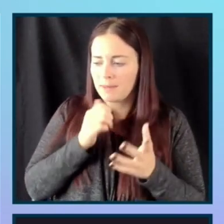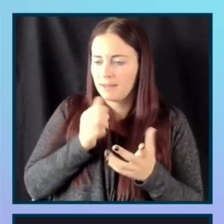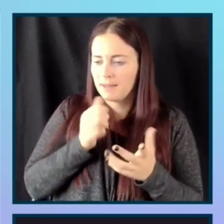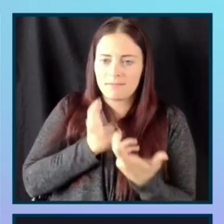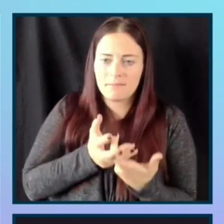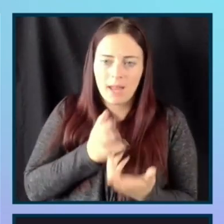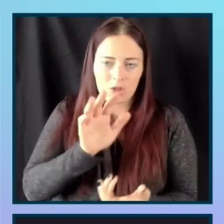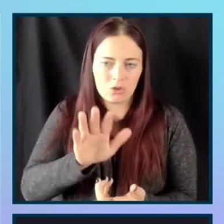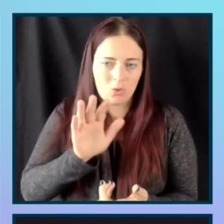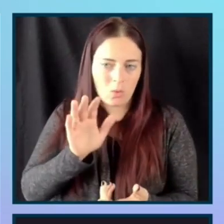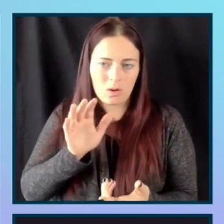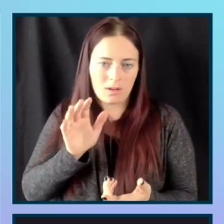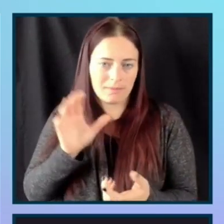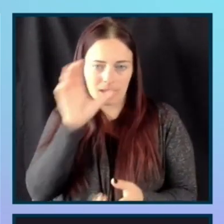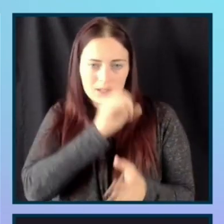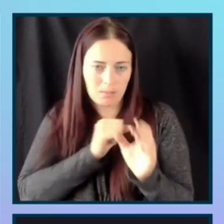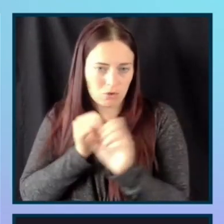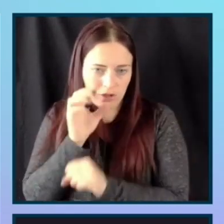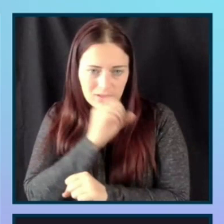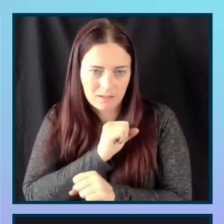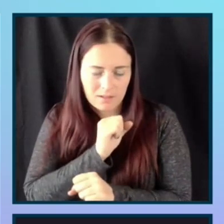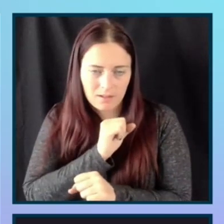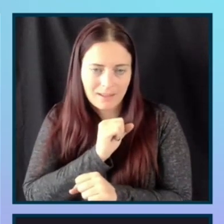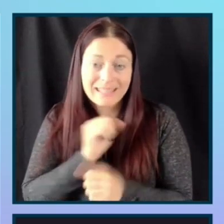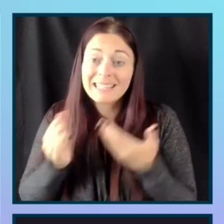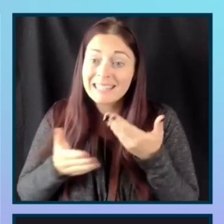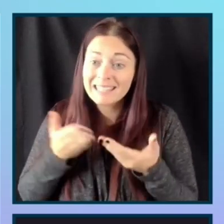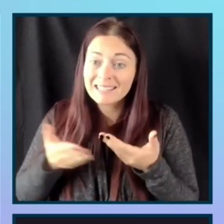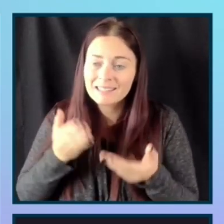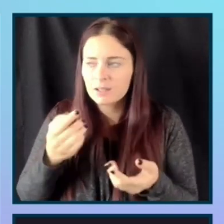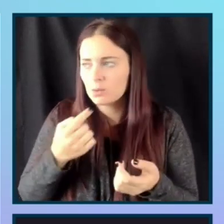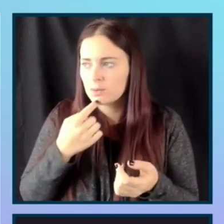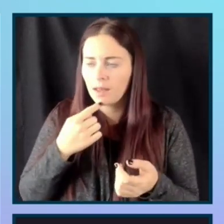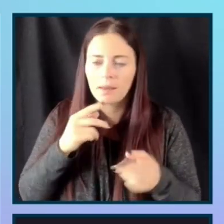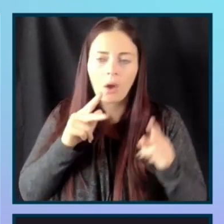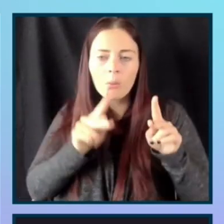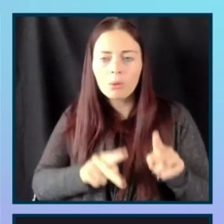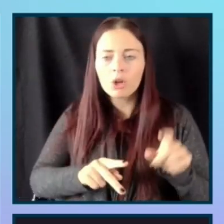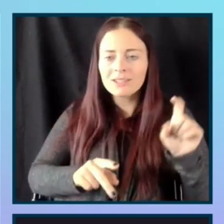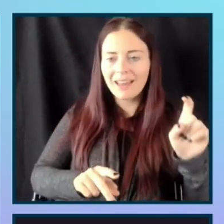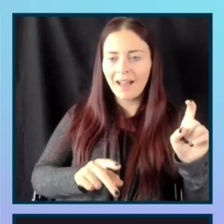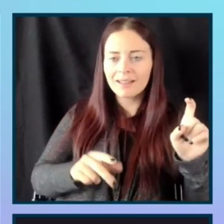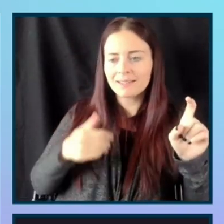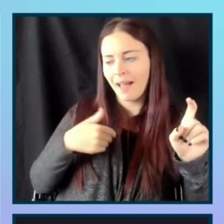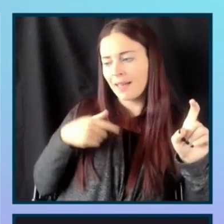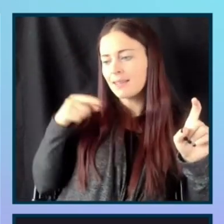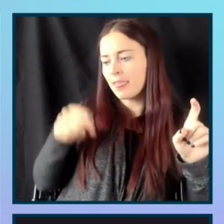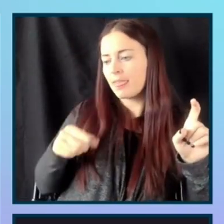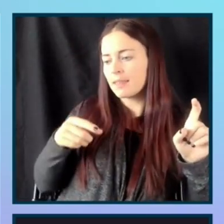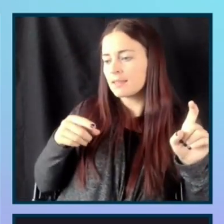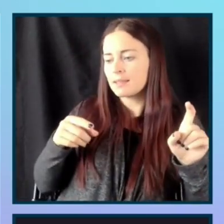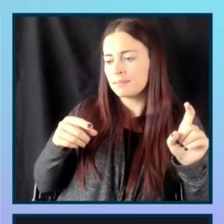It's very easy to say that person X has condition Y, therefore they're in this bucket over here.